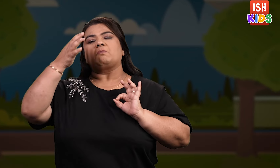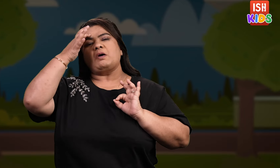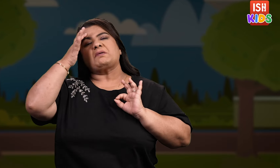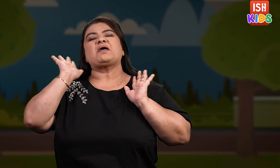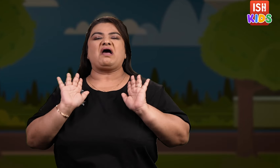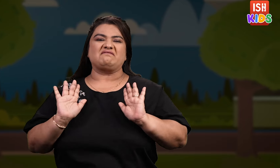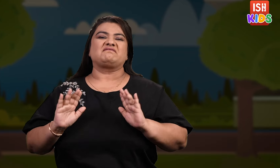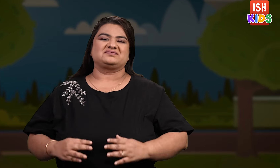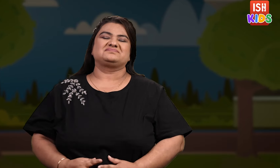This causes problems.